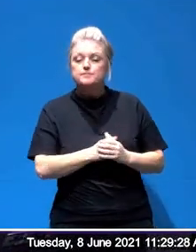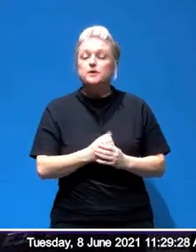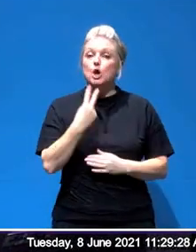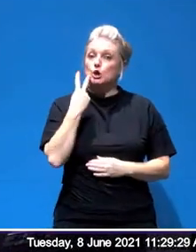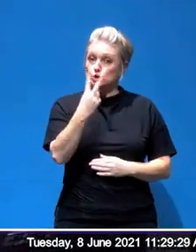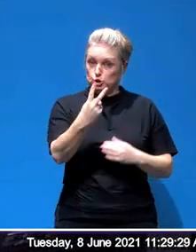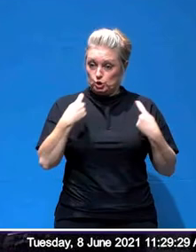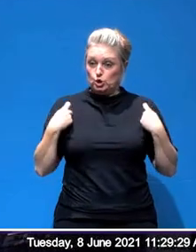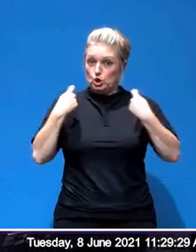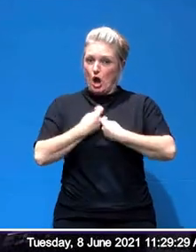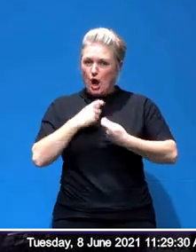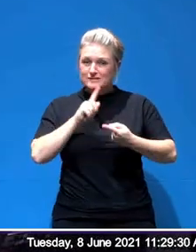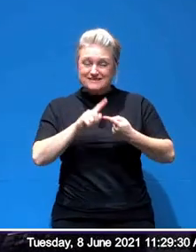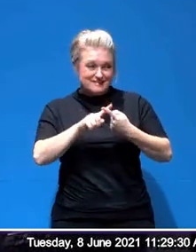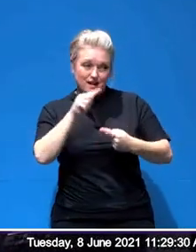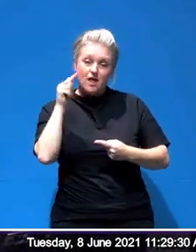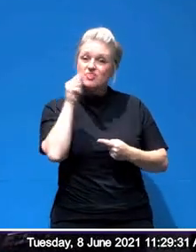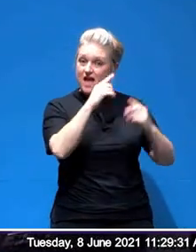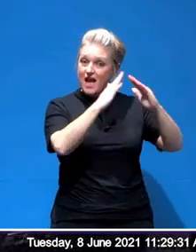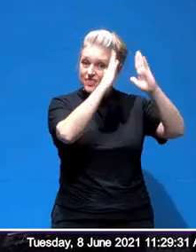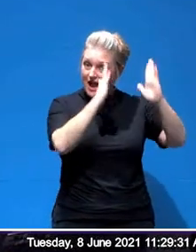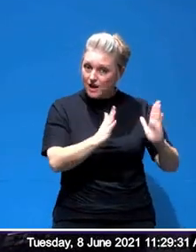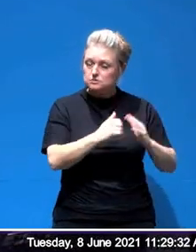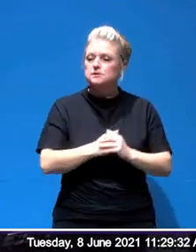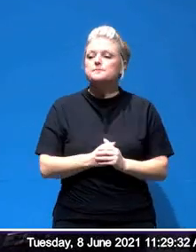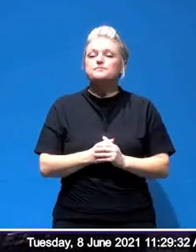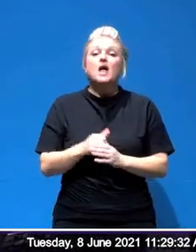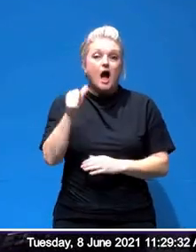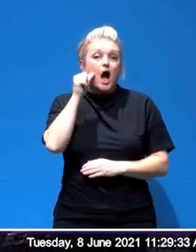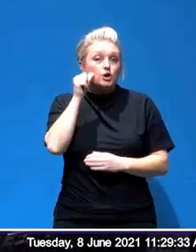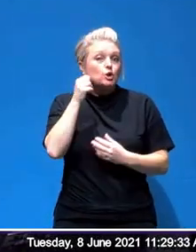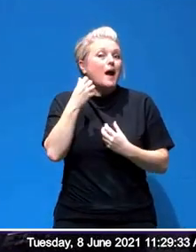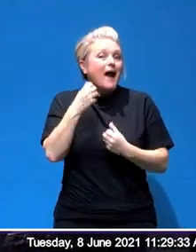Graham, because when Daniel had come home cold, he had been sent home